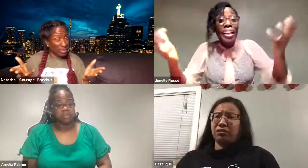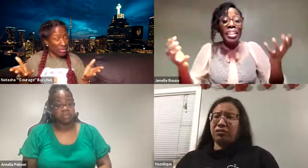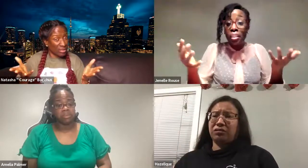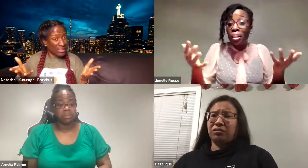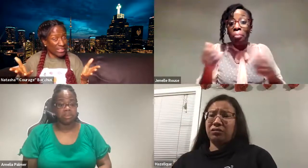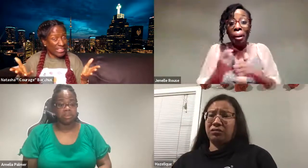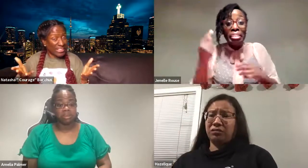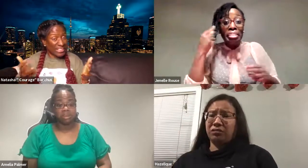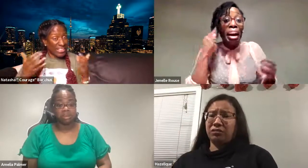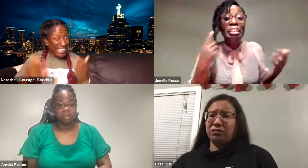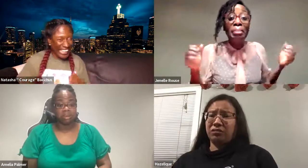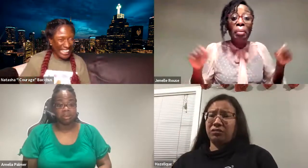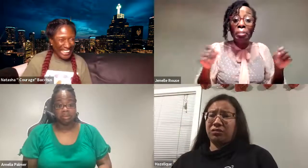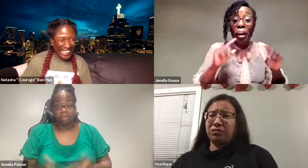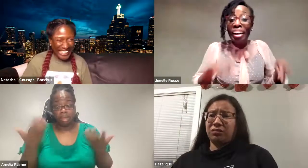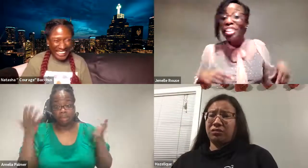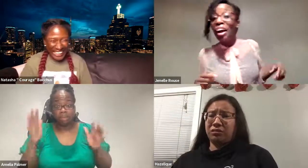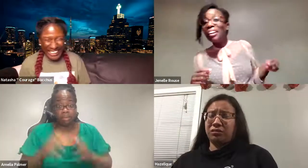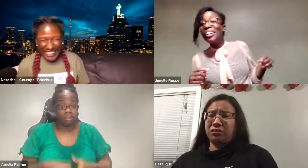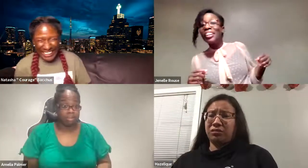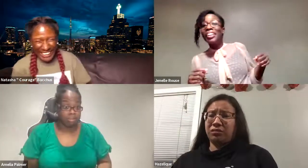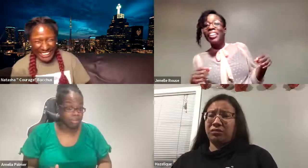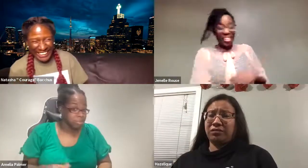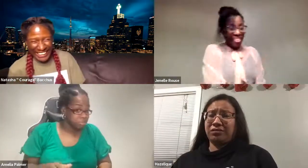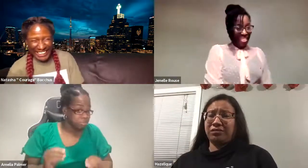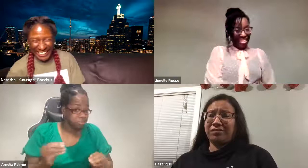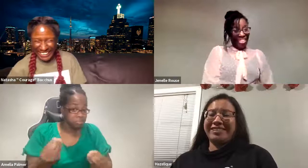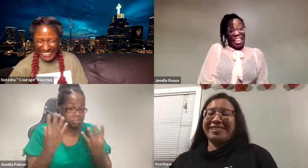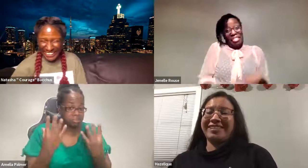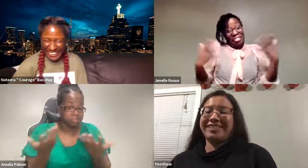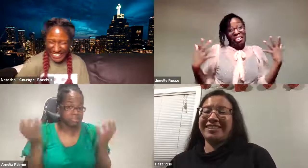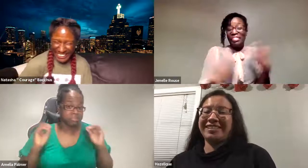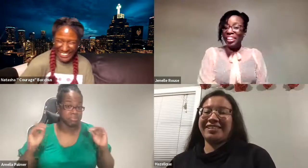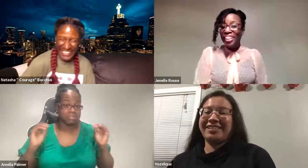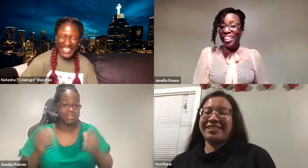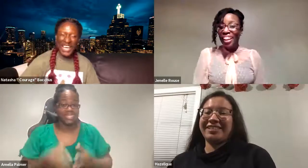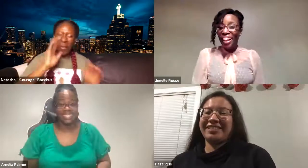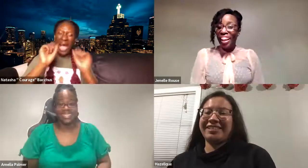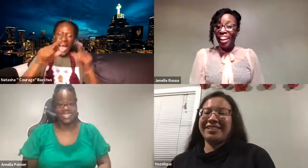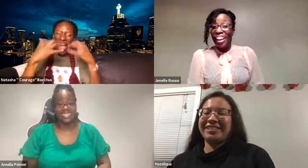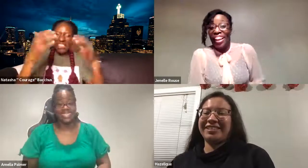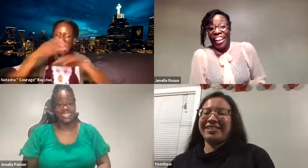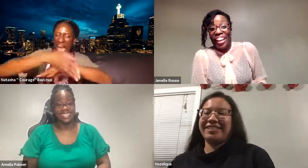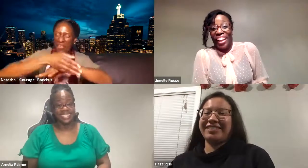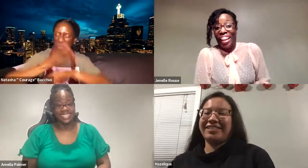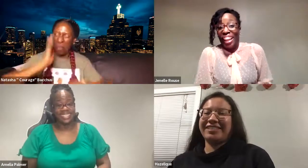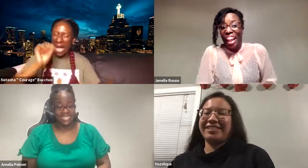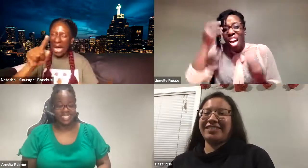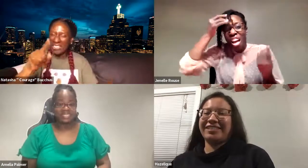of asl - Jenelle saying is this making sense for the audience? - if there's any deafblind folks in